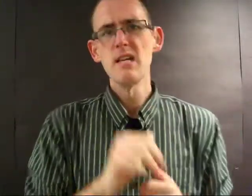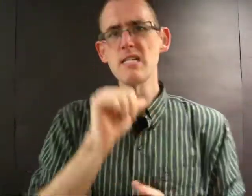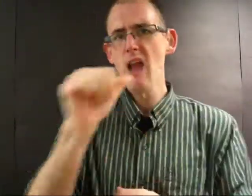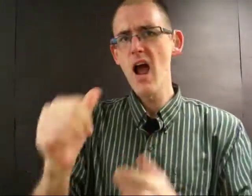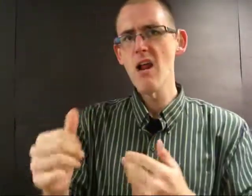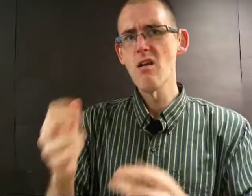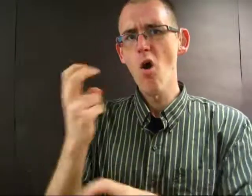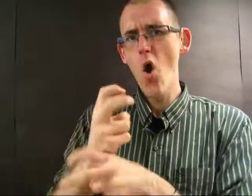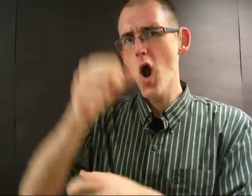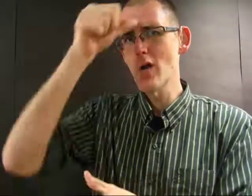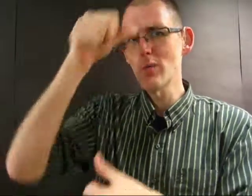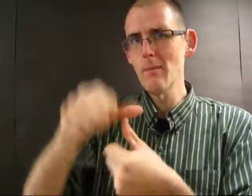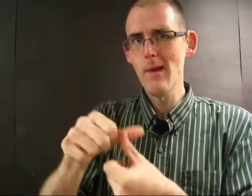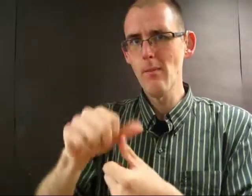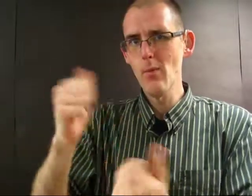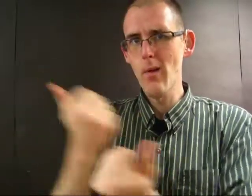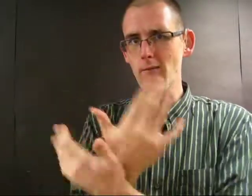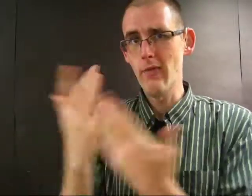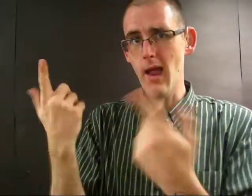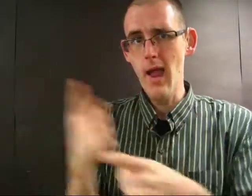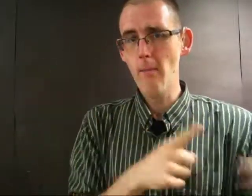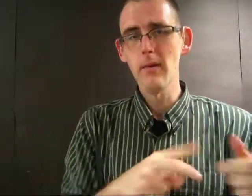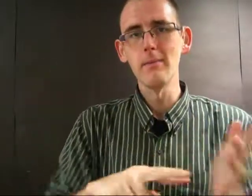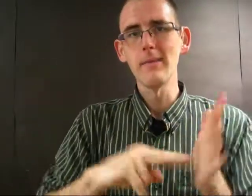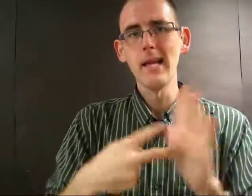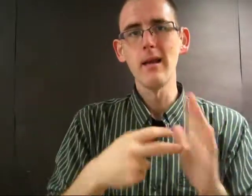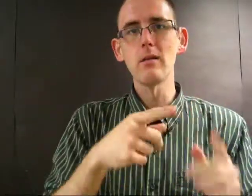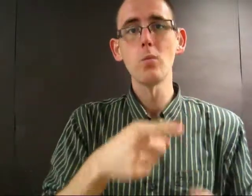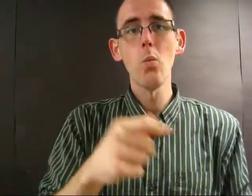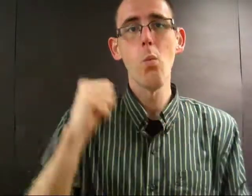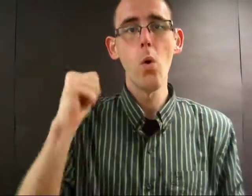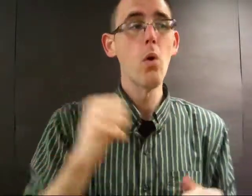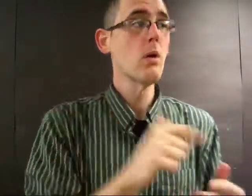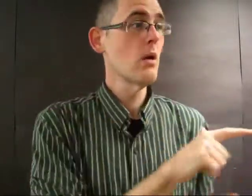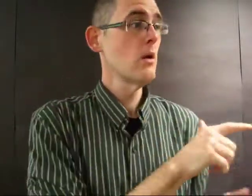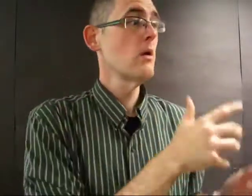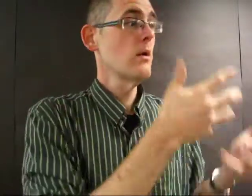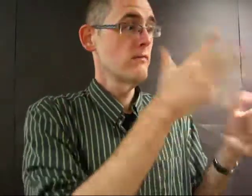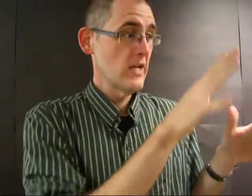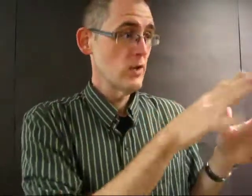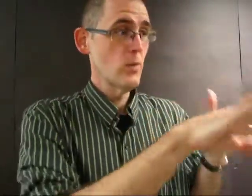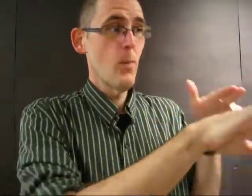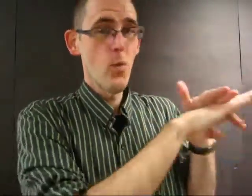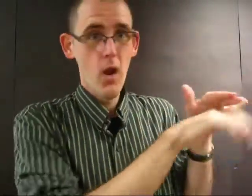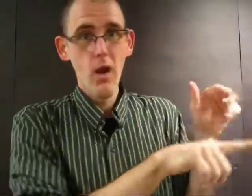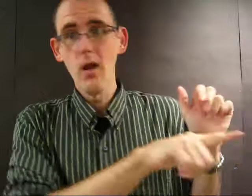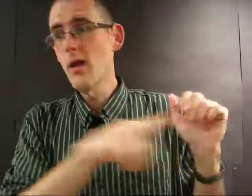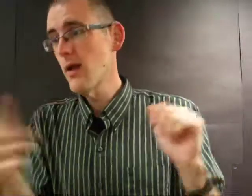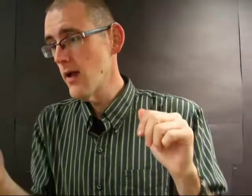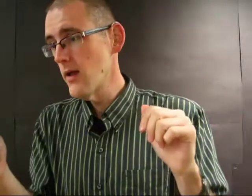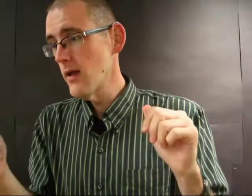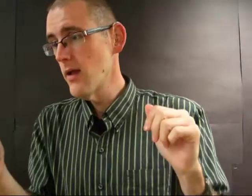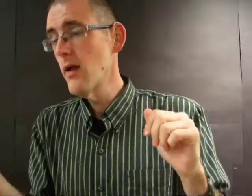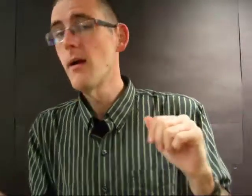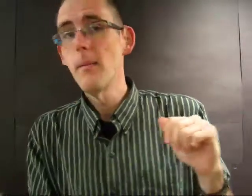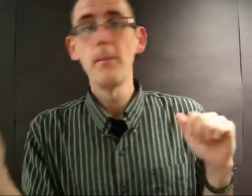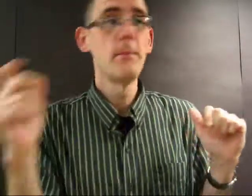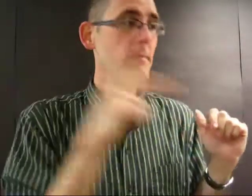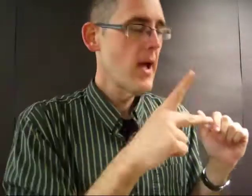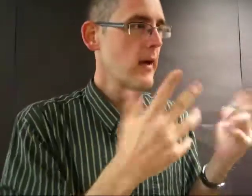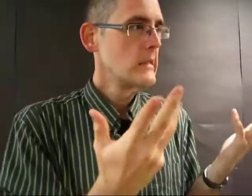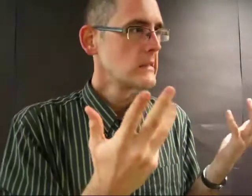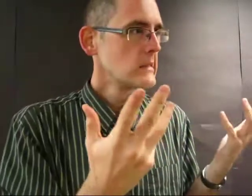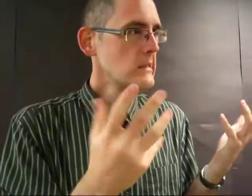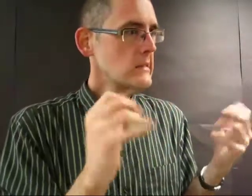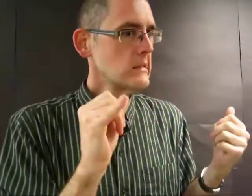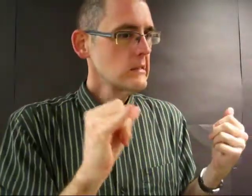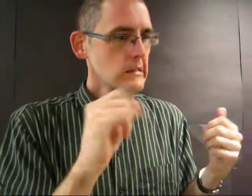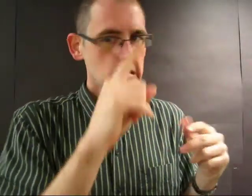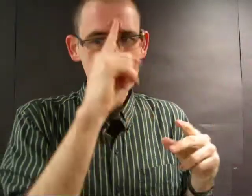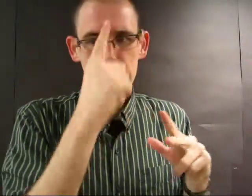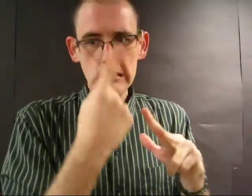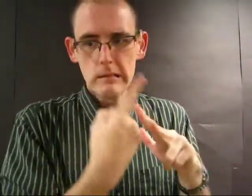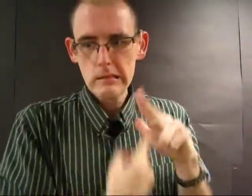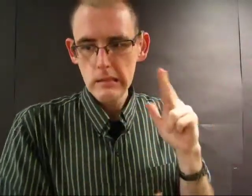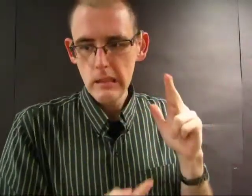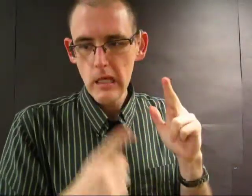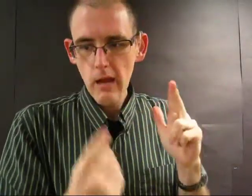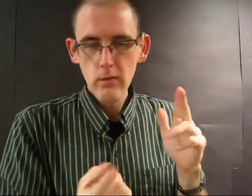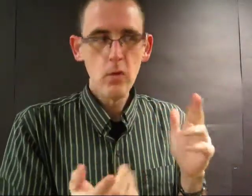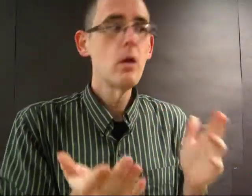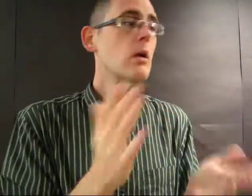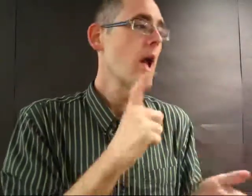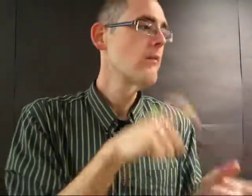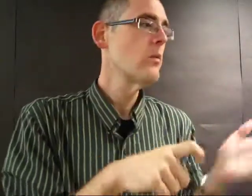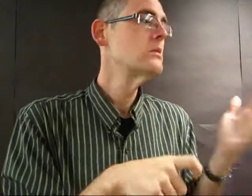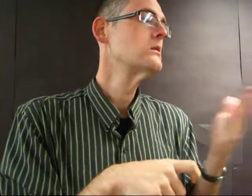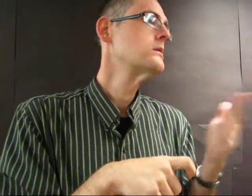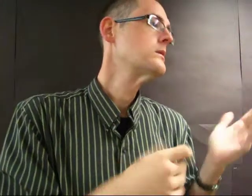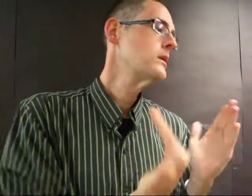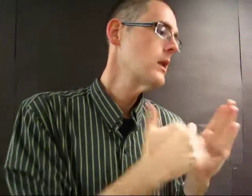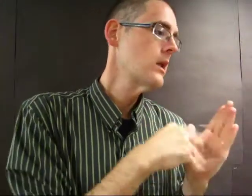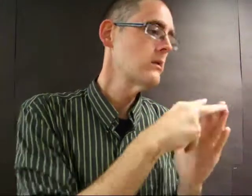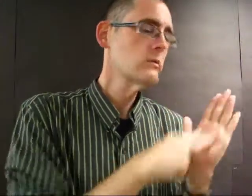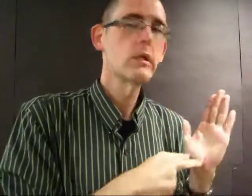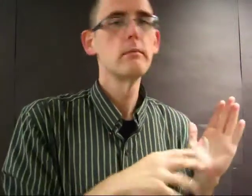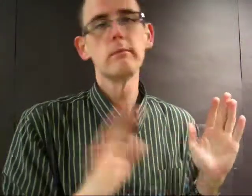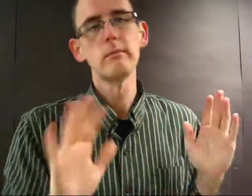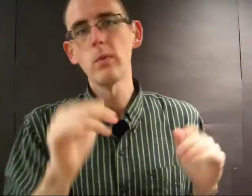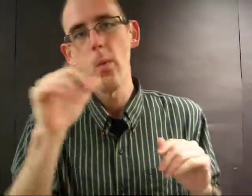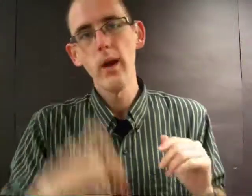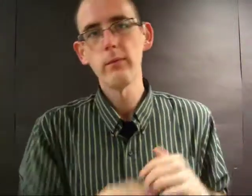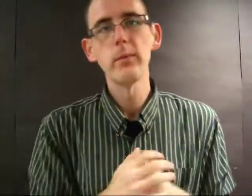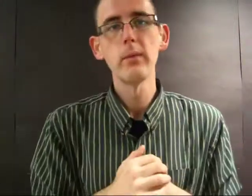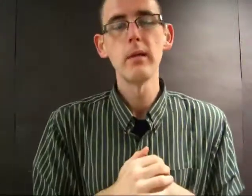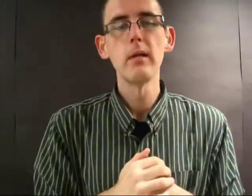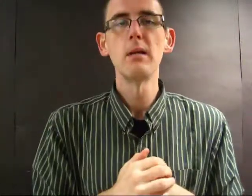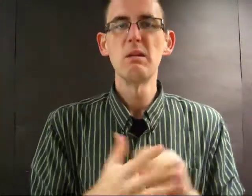It's not that hard to remember plot details, so you shouldn't need to keep reading back to refresh your memory after a break.